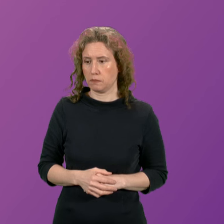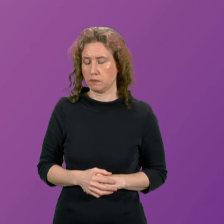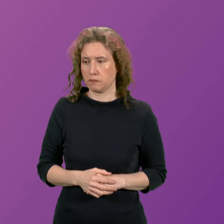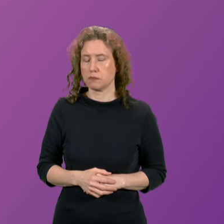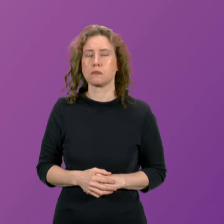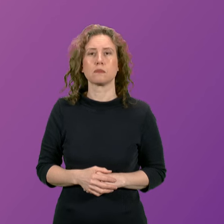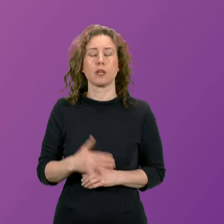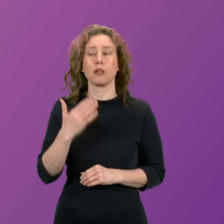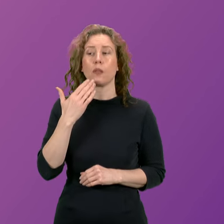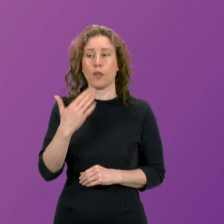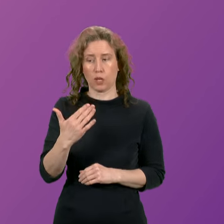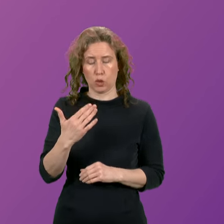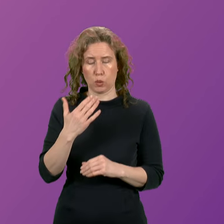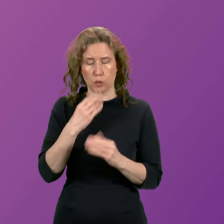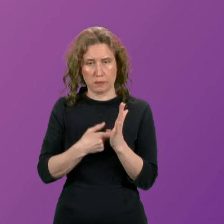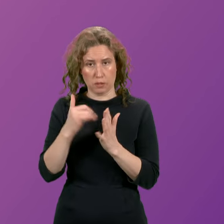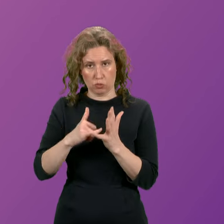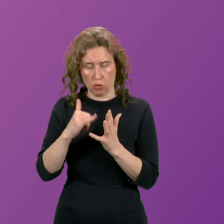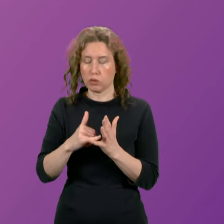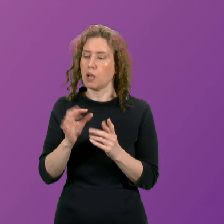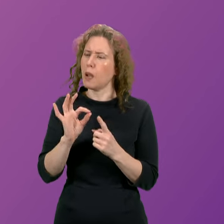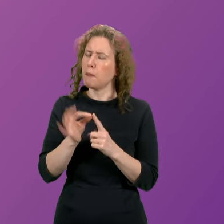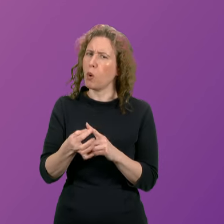Thank you, Mr Ross. Points of order may, of course,